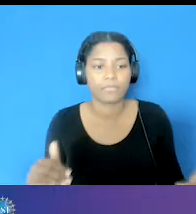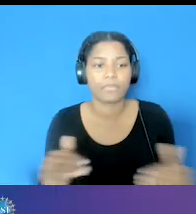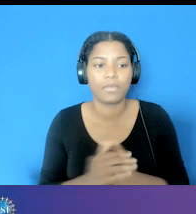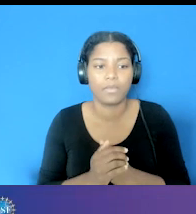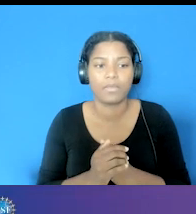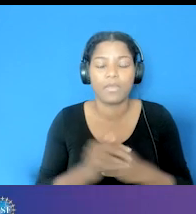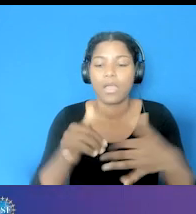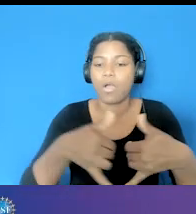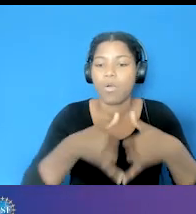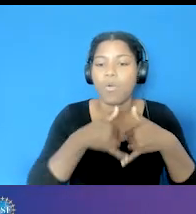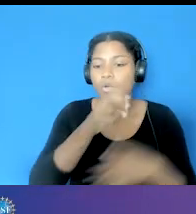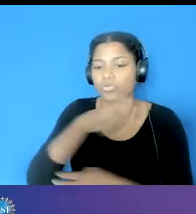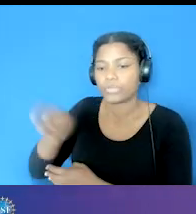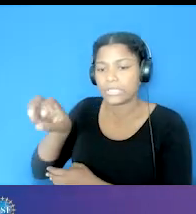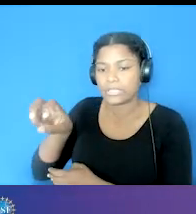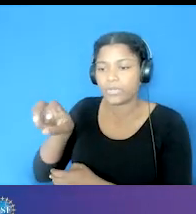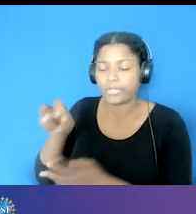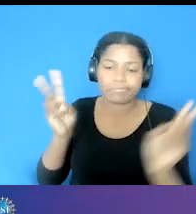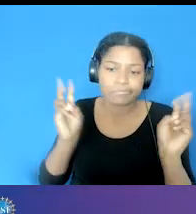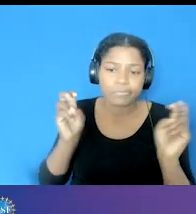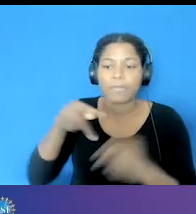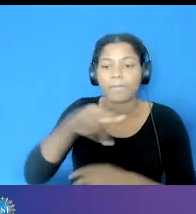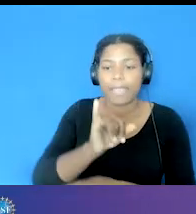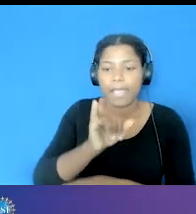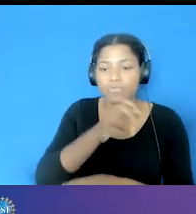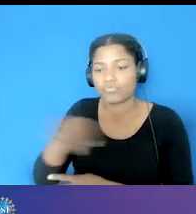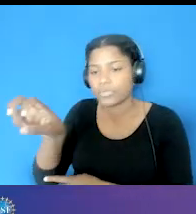The most important thing to remember about a PI transfer, an award transfer,